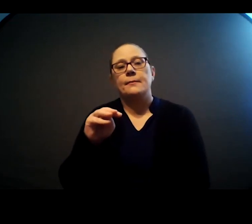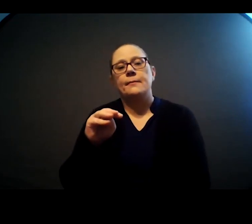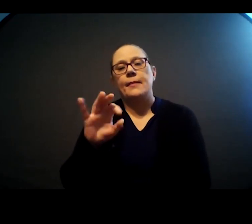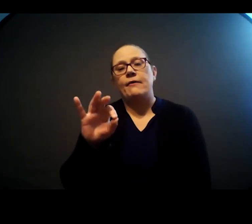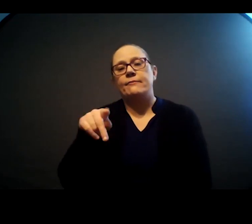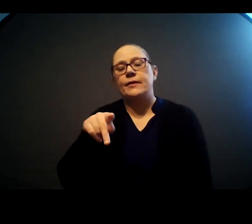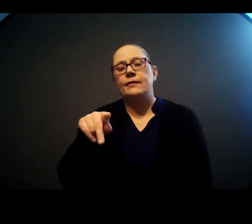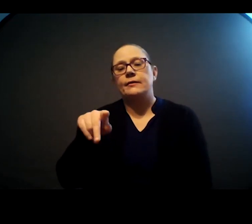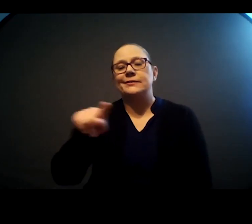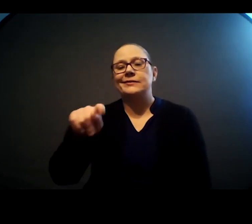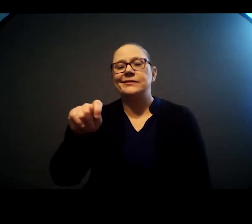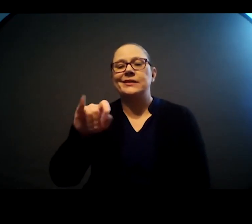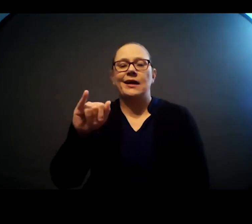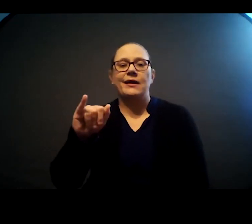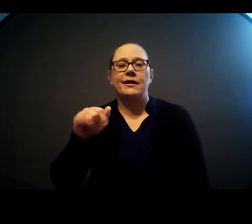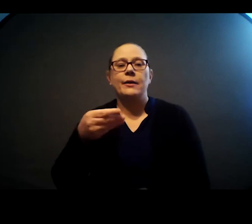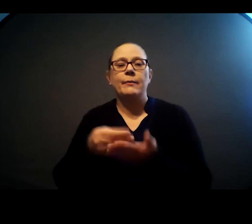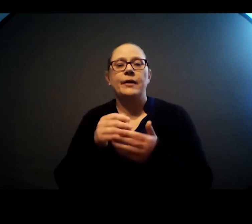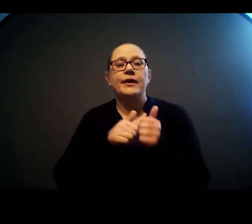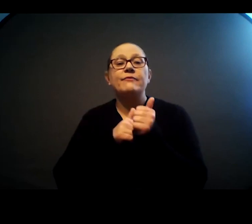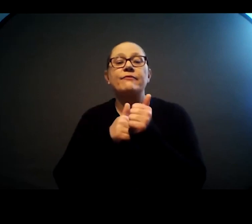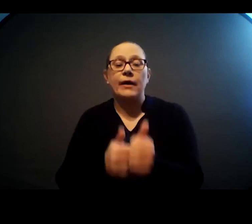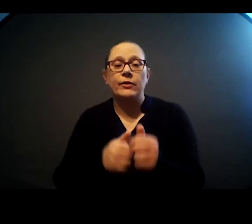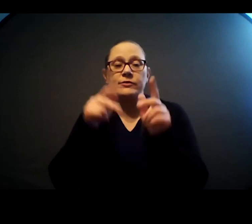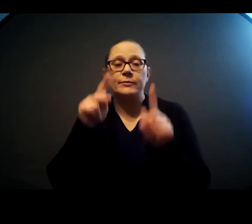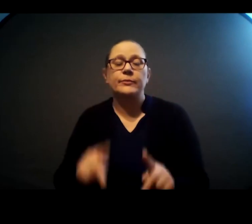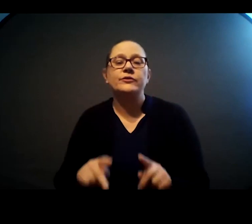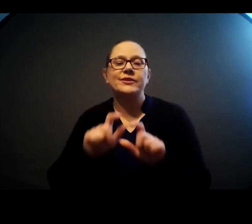just Google that money call as a person travel initiative and the states that are running those